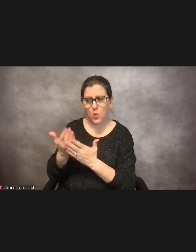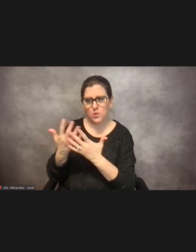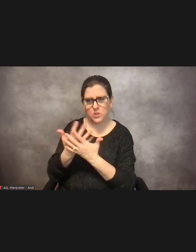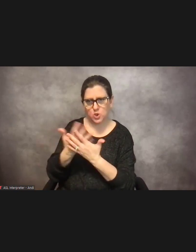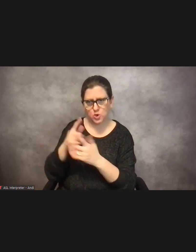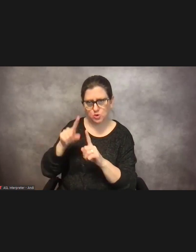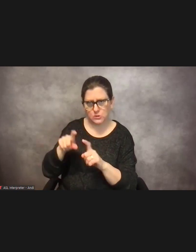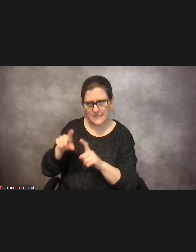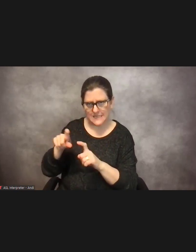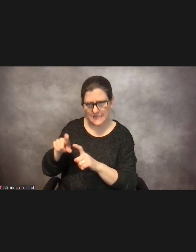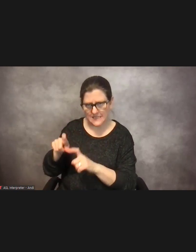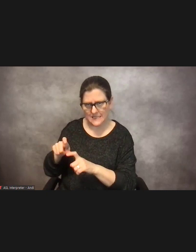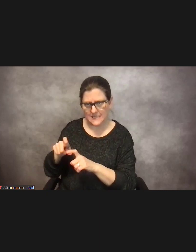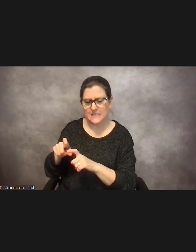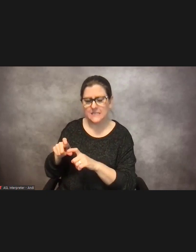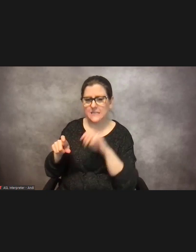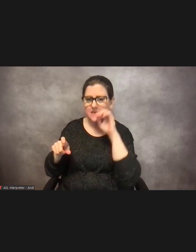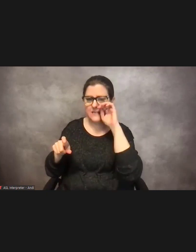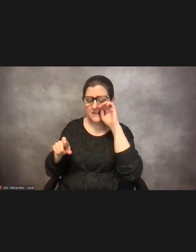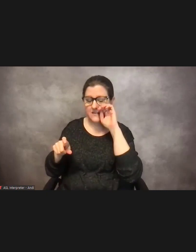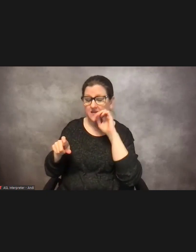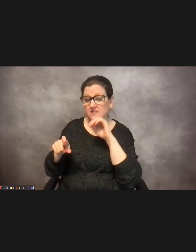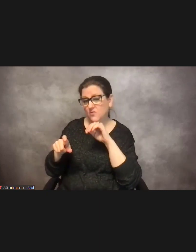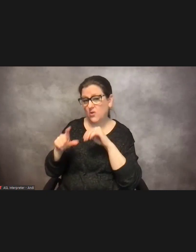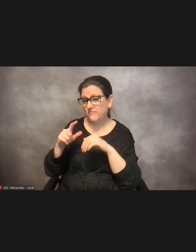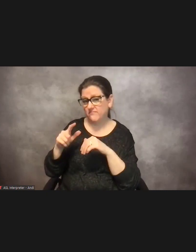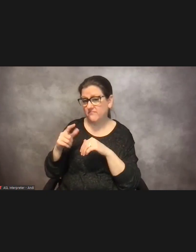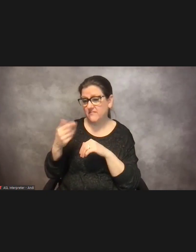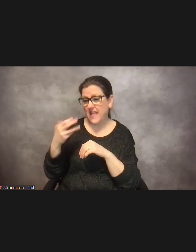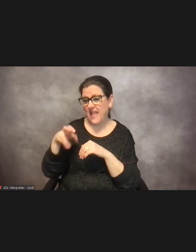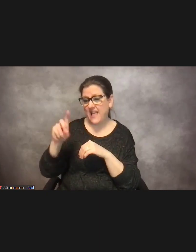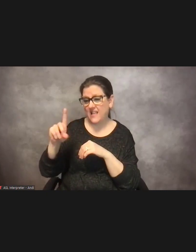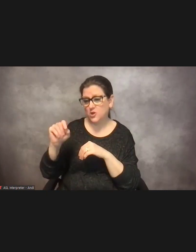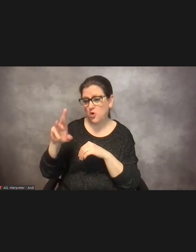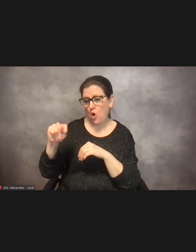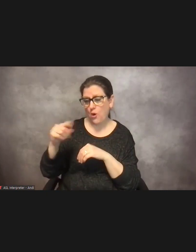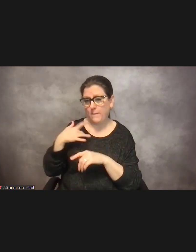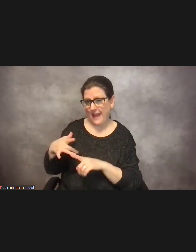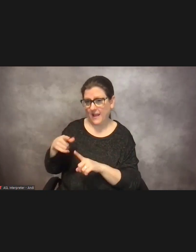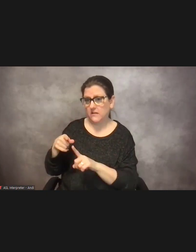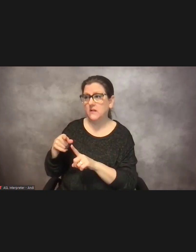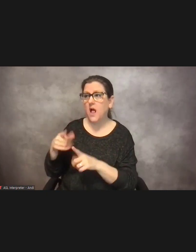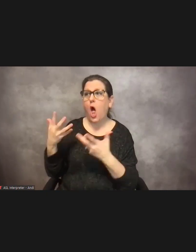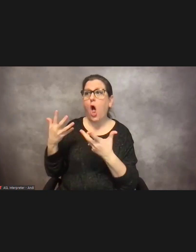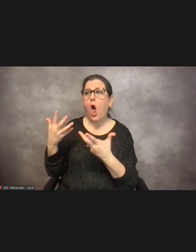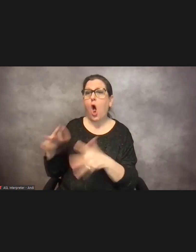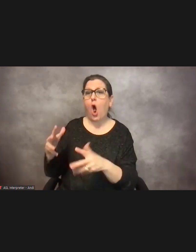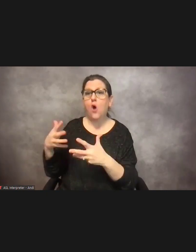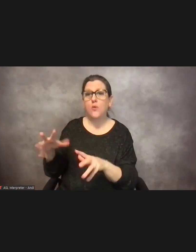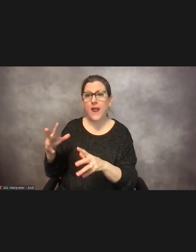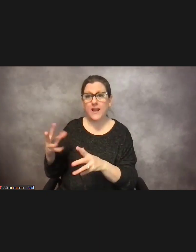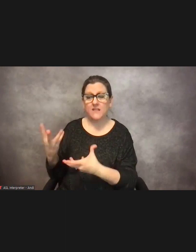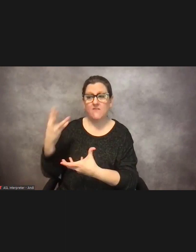screenings that were being done in the Early Head Start programs we were working with were already enrolled in early intervention